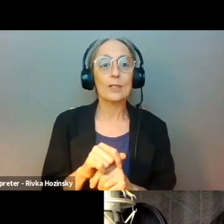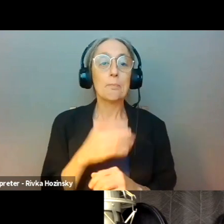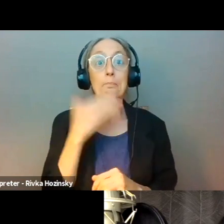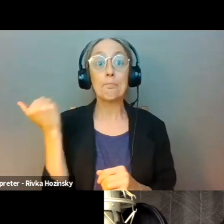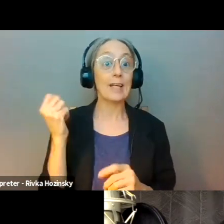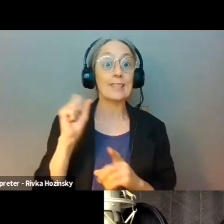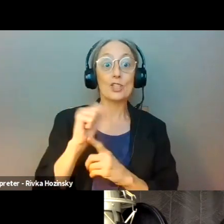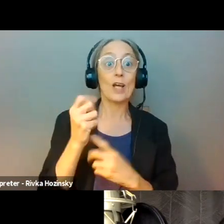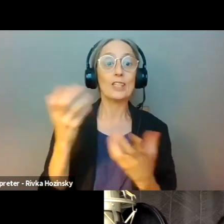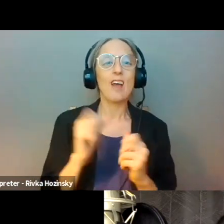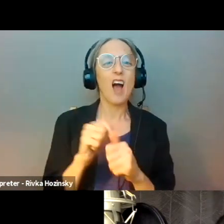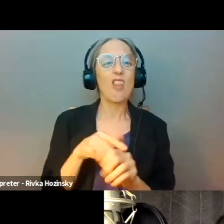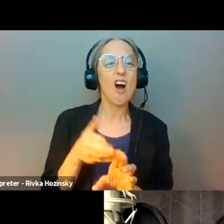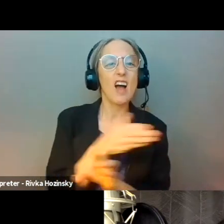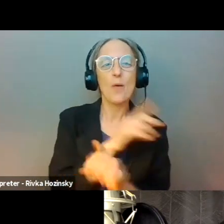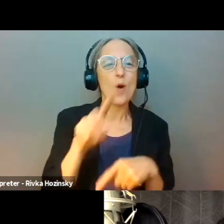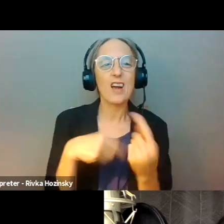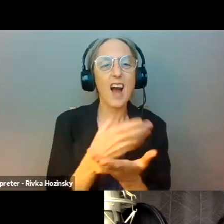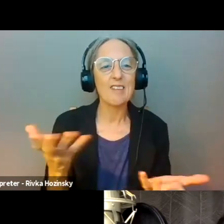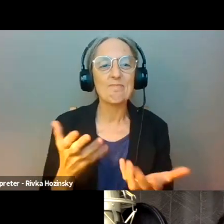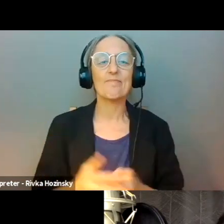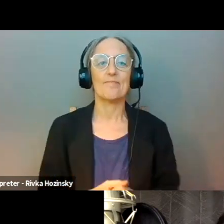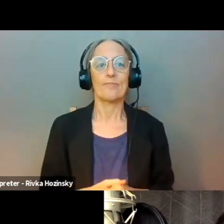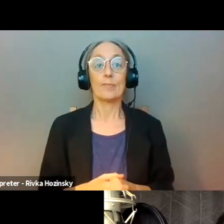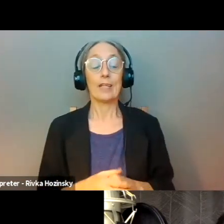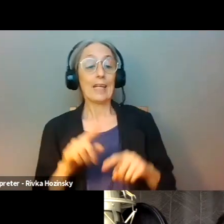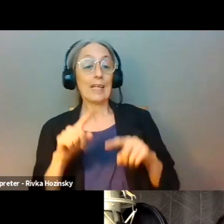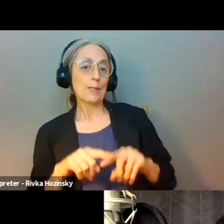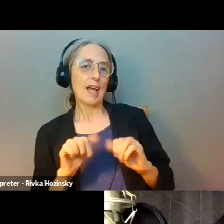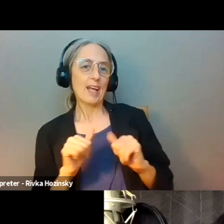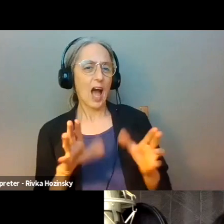It really just depends on how am I delivering the audio description.